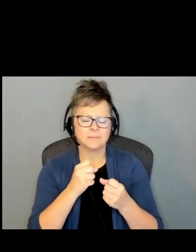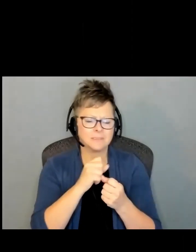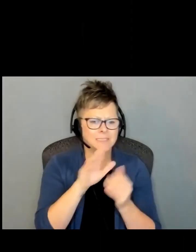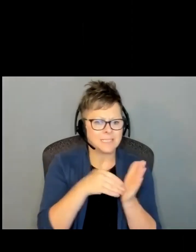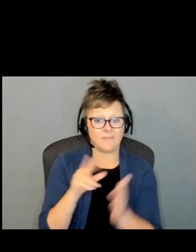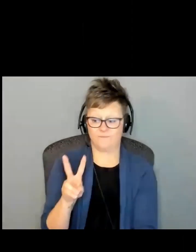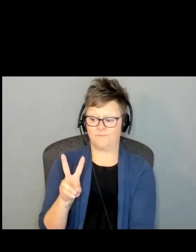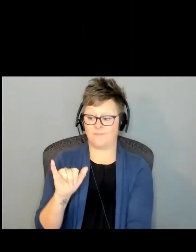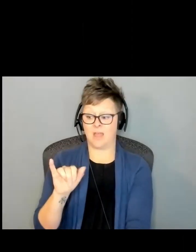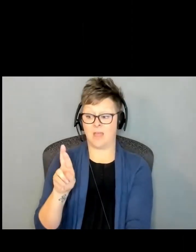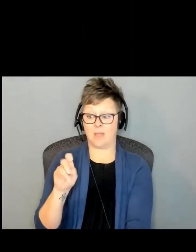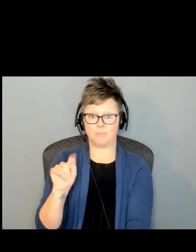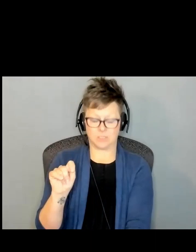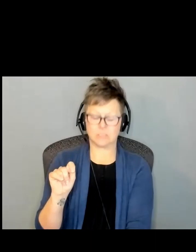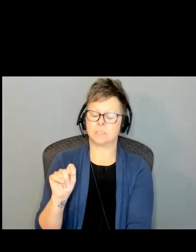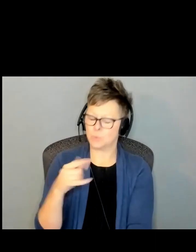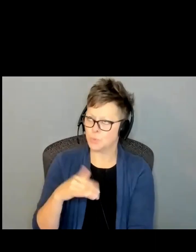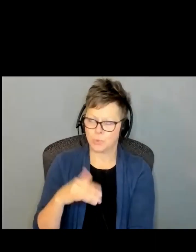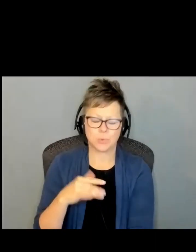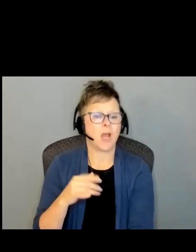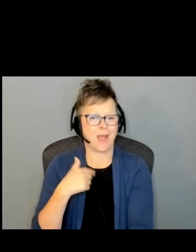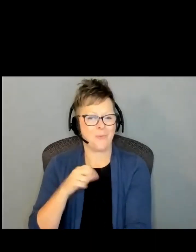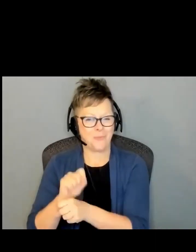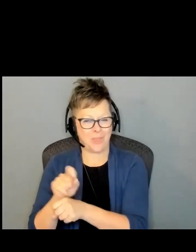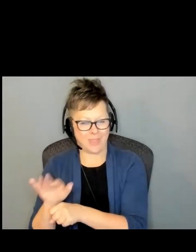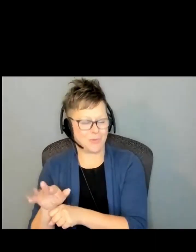where I work, and I have a history of working in primary care and Community Health Centers.